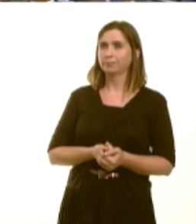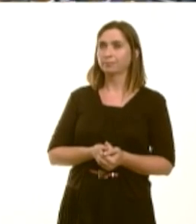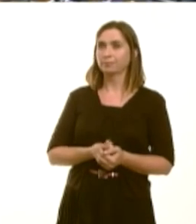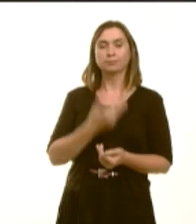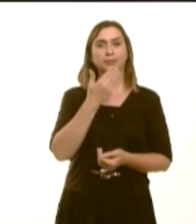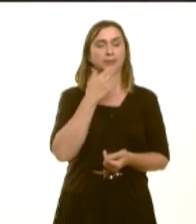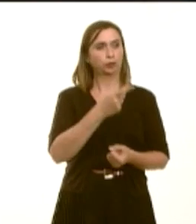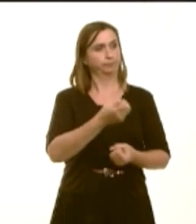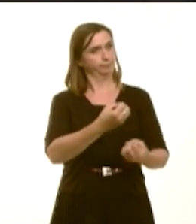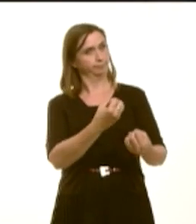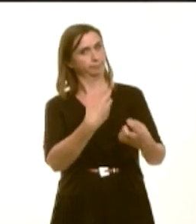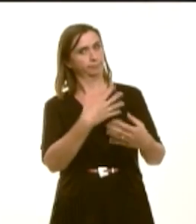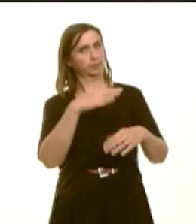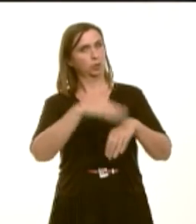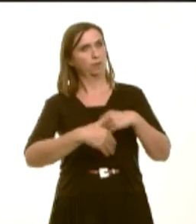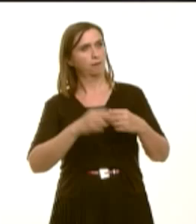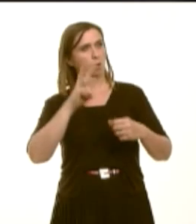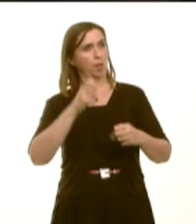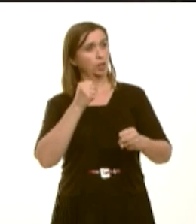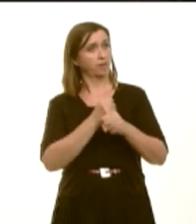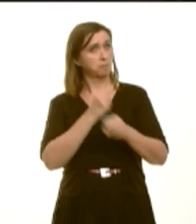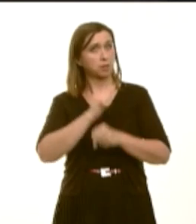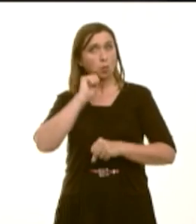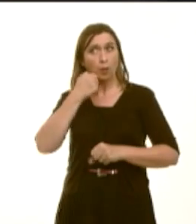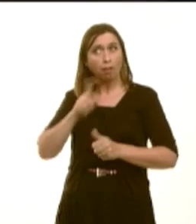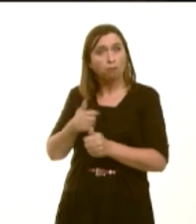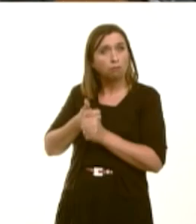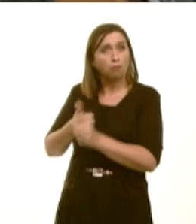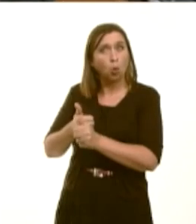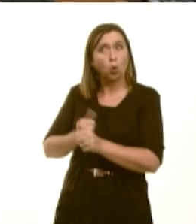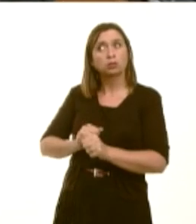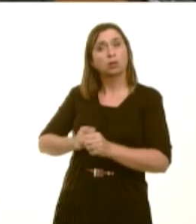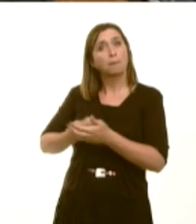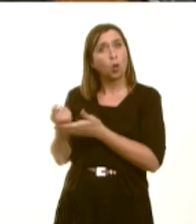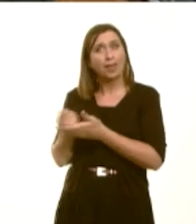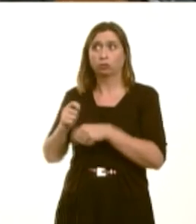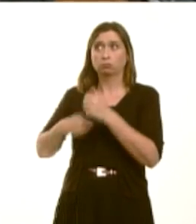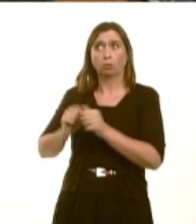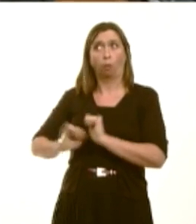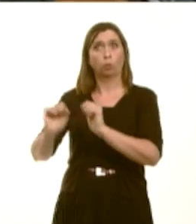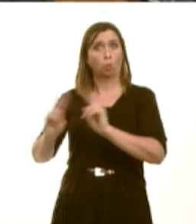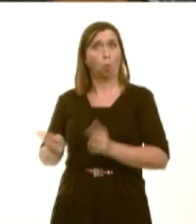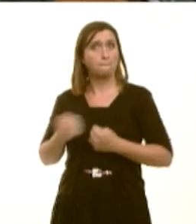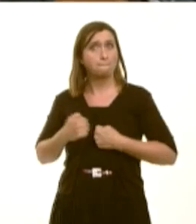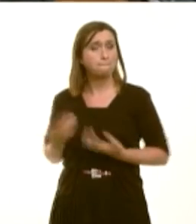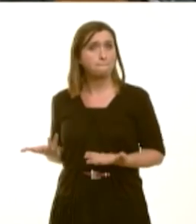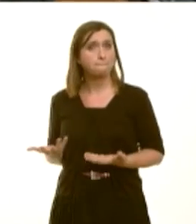yn eu cymryd i gefnogi perchnogaeth cartrefi yng Nghymru? OAQ(4)2318(FM) Carwyn Jones: We have put in place a number of initiatives to support home ownership,